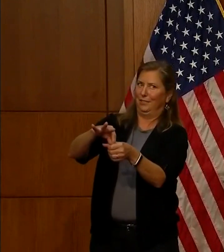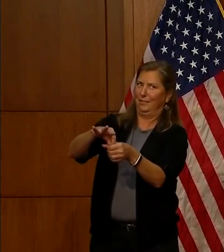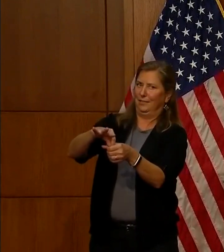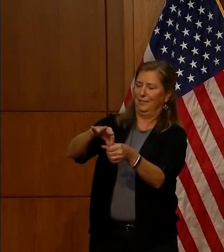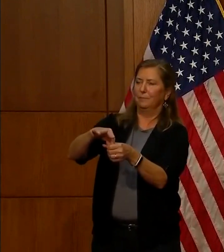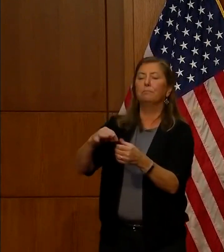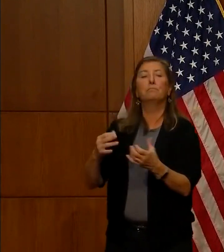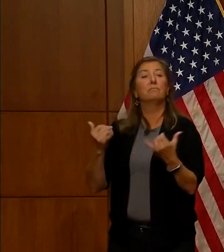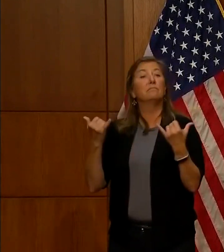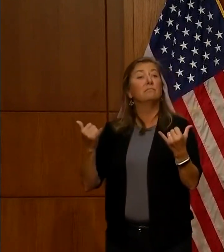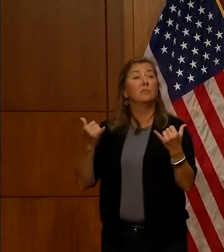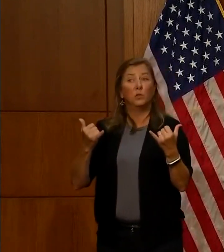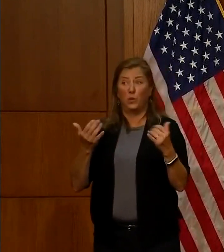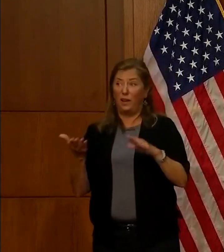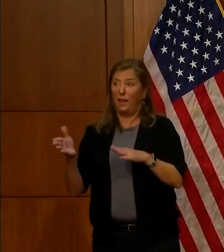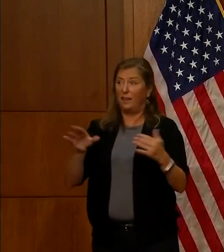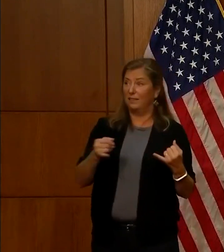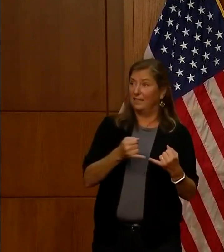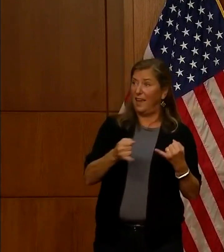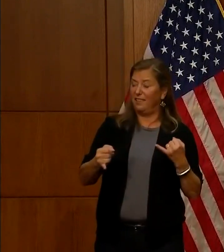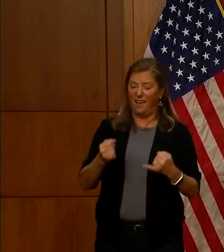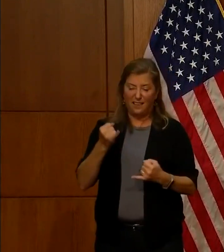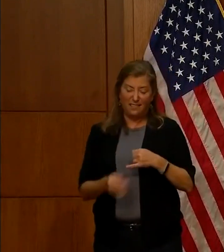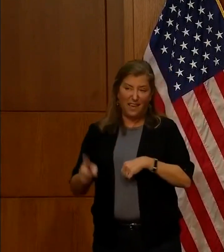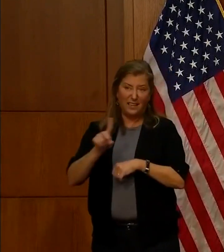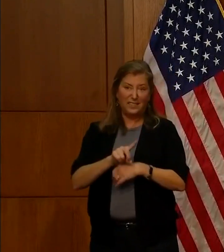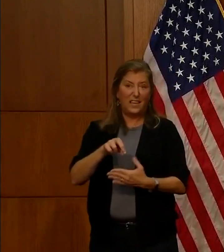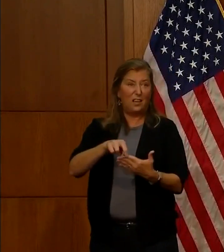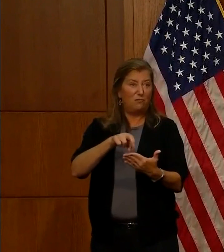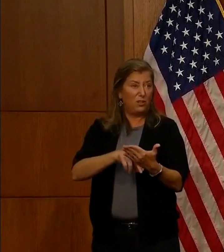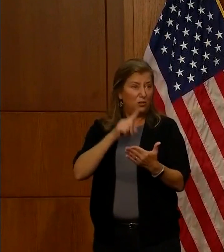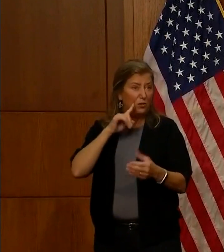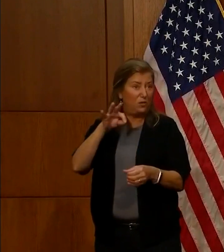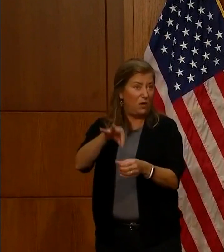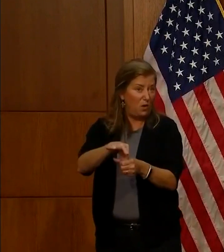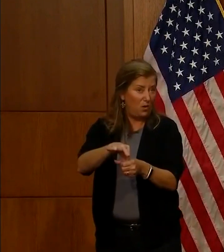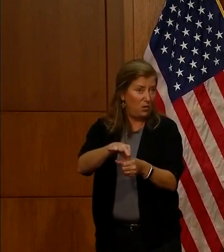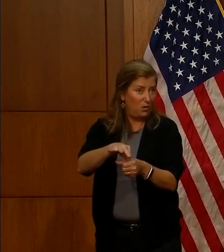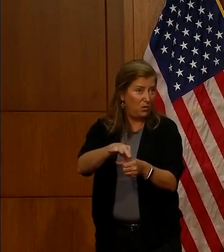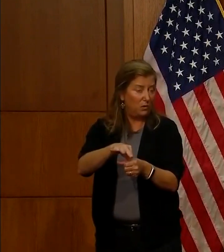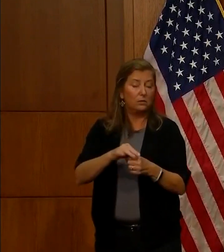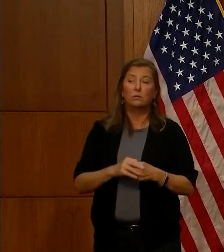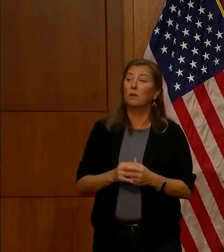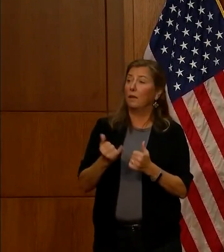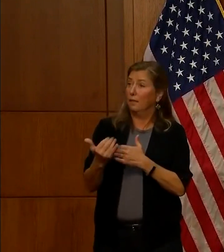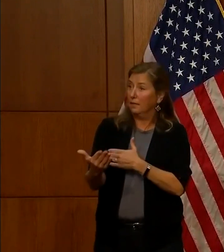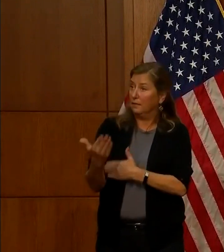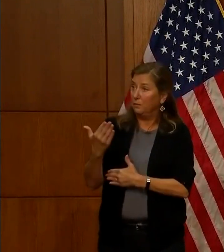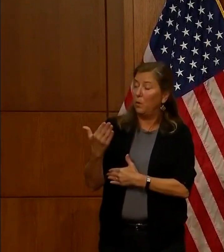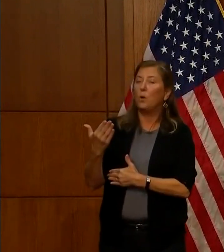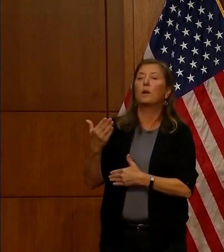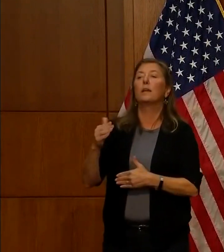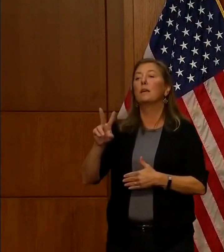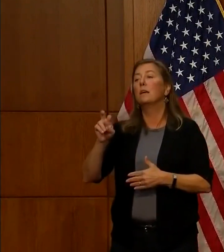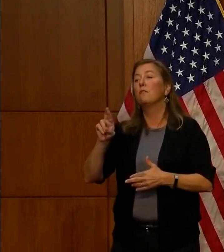EVERYONE'S MIND AND THAT IS ELECTIONS TODAY IS THE DEADLINE